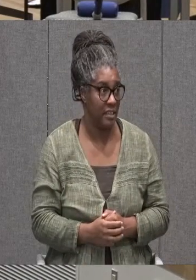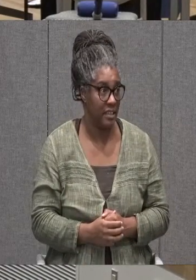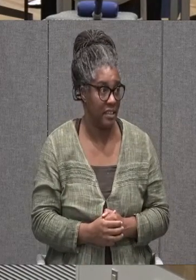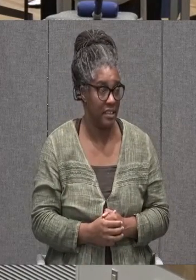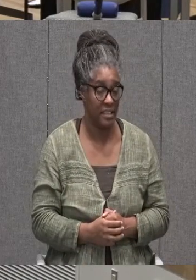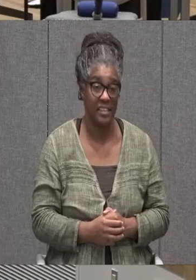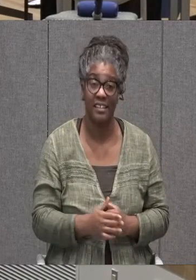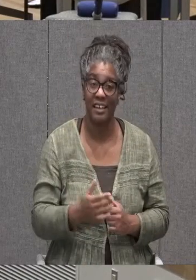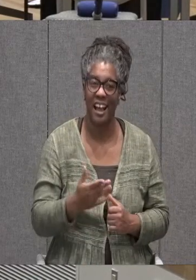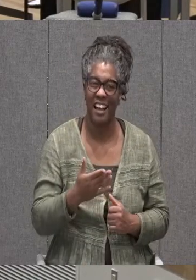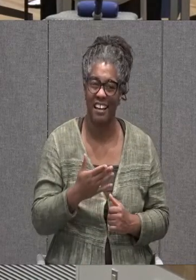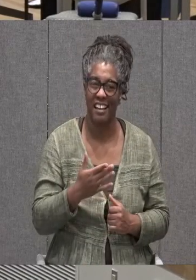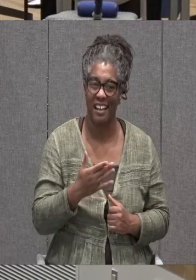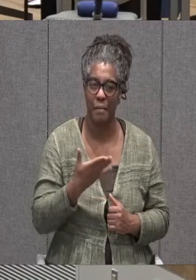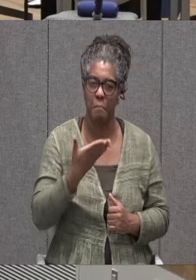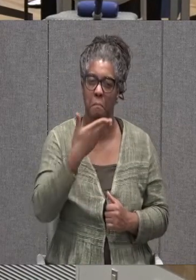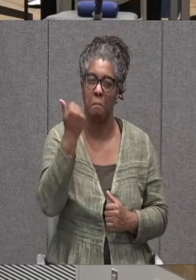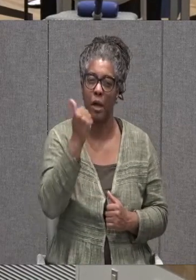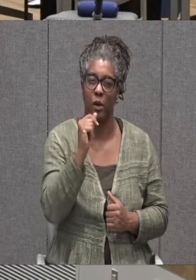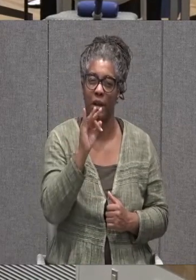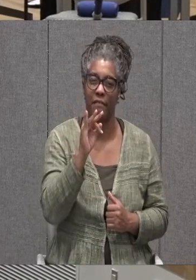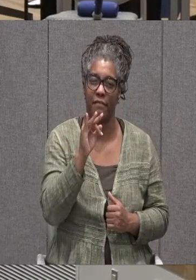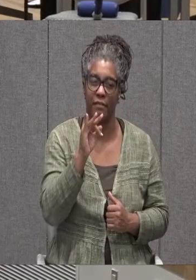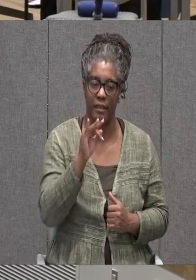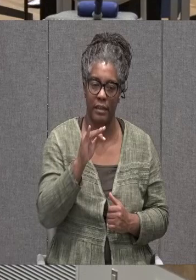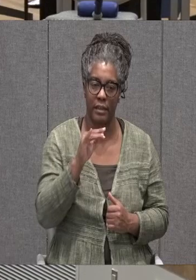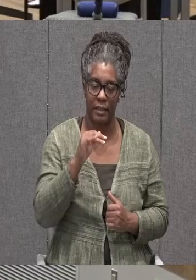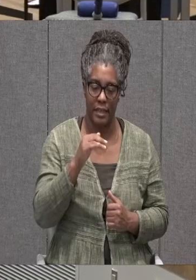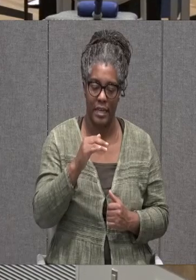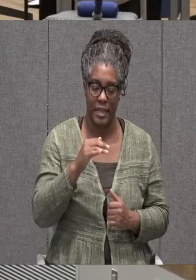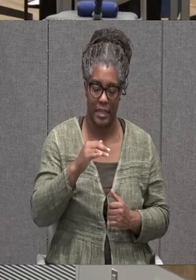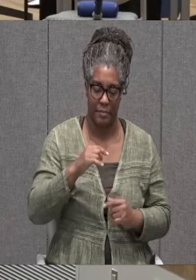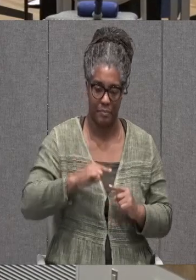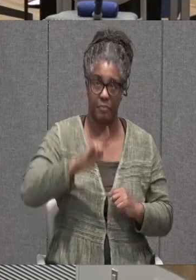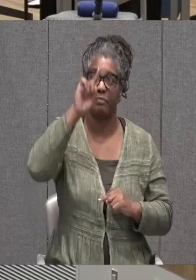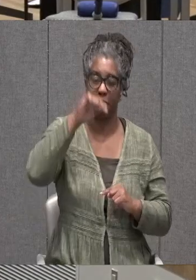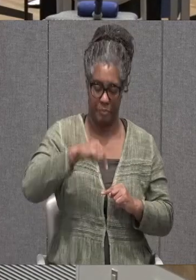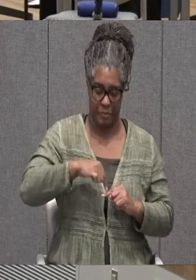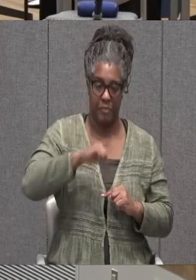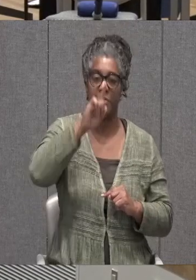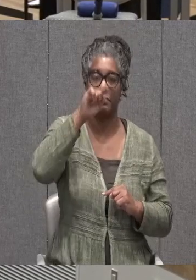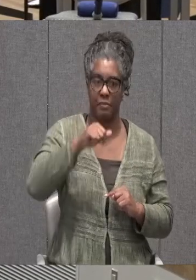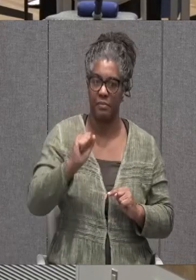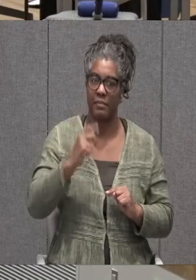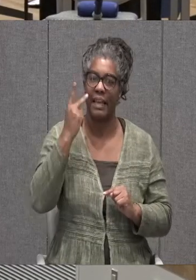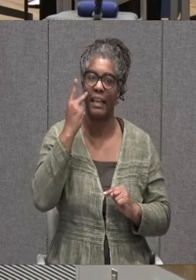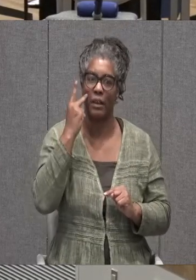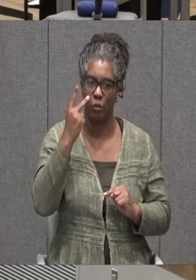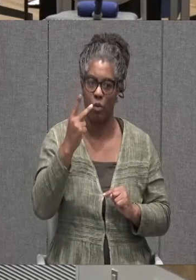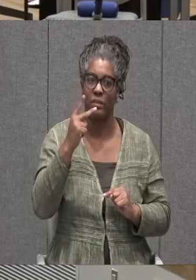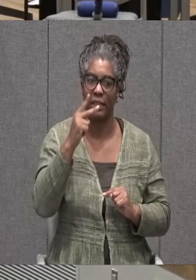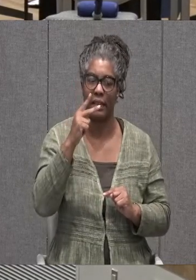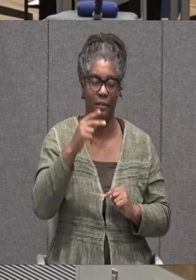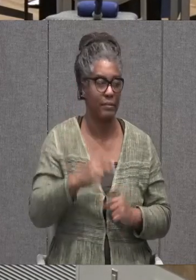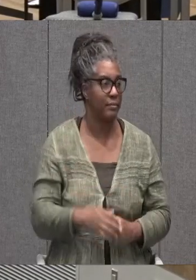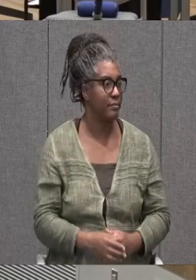come down in front of me, where I could see it a little bit better. (plastic popping and crinkling)